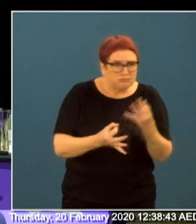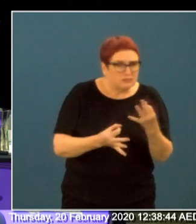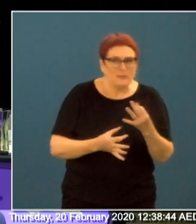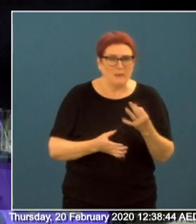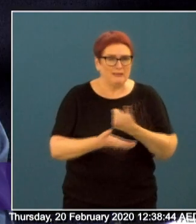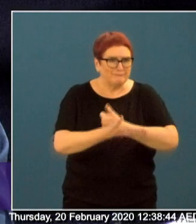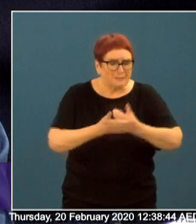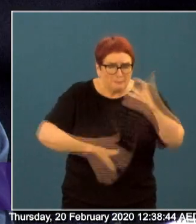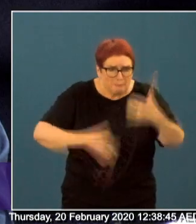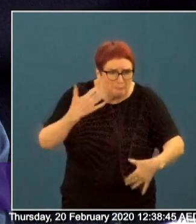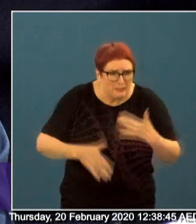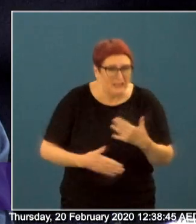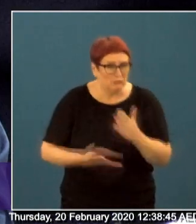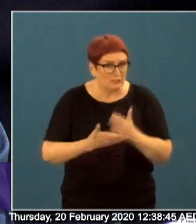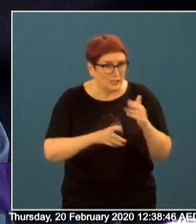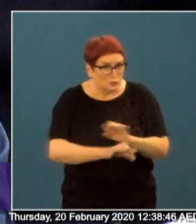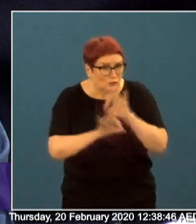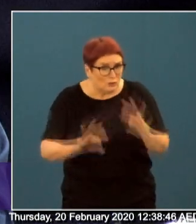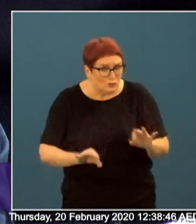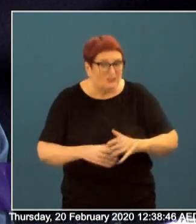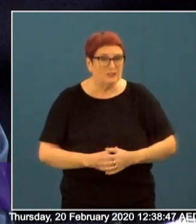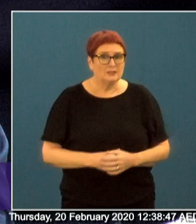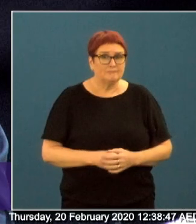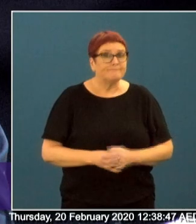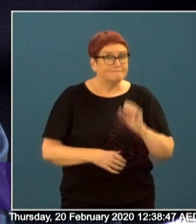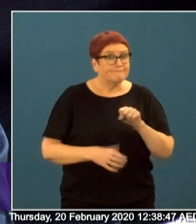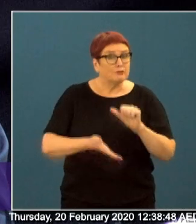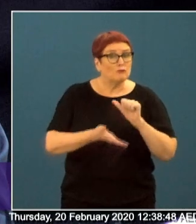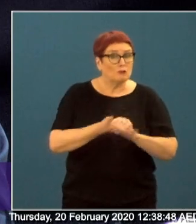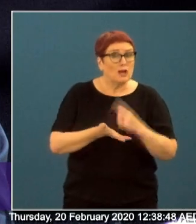That's right. And frailty statistics do suggest that.